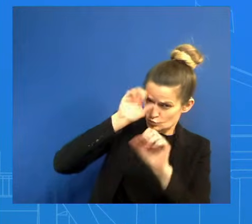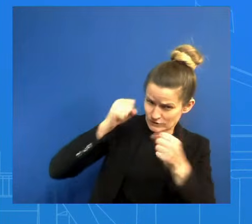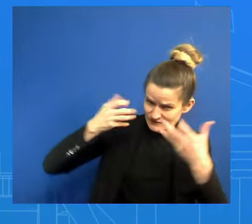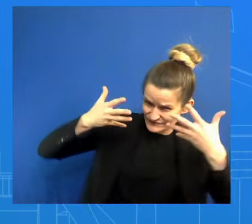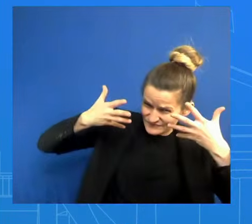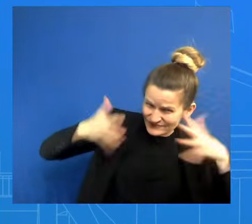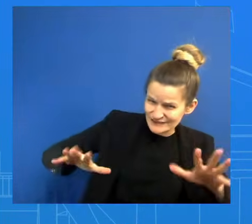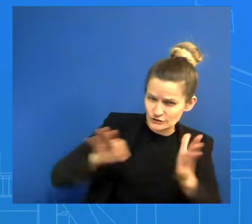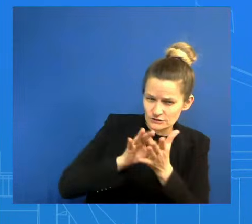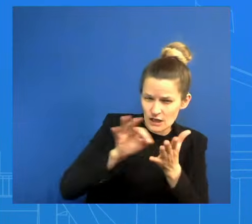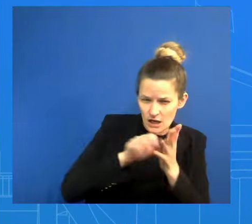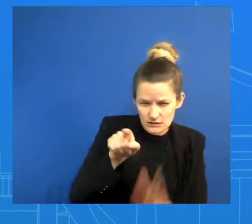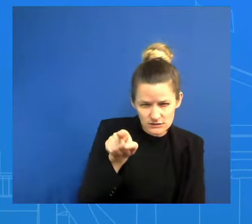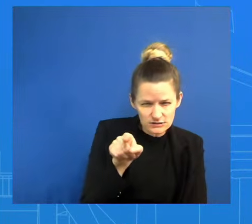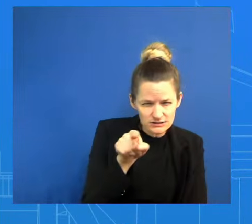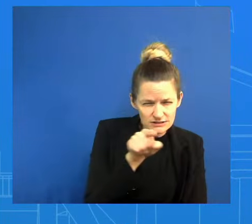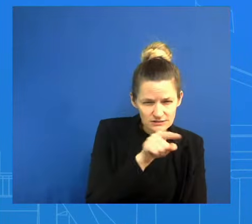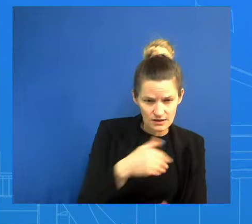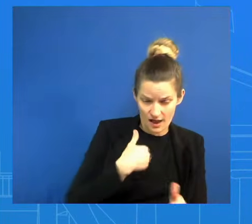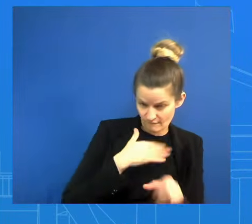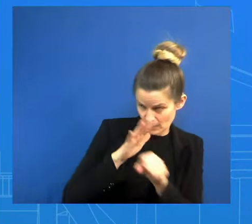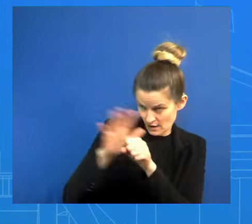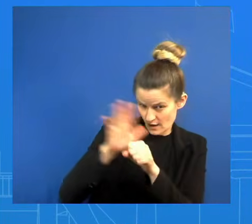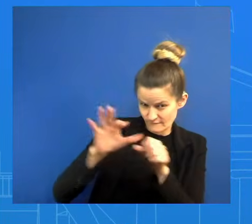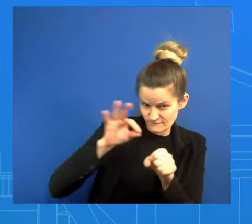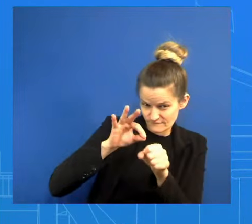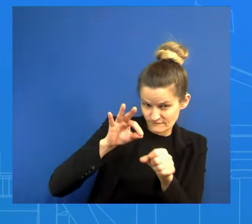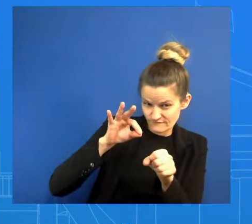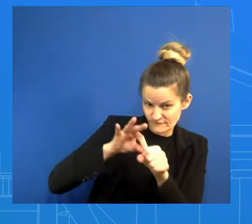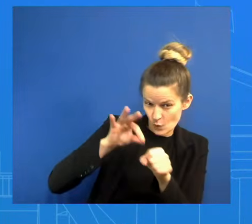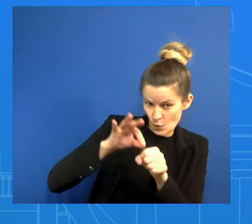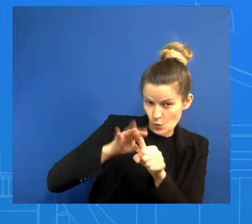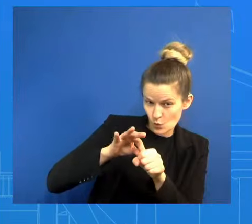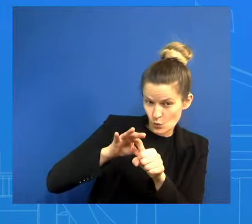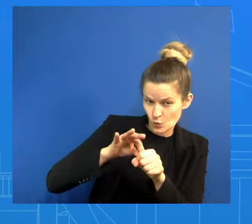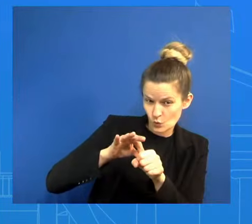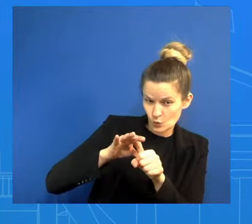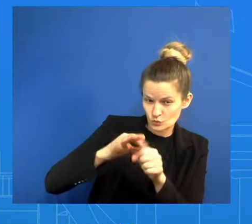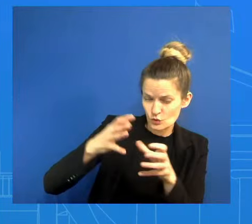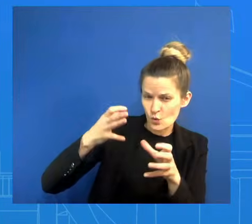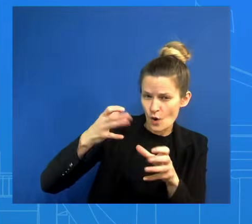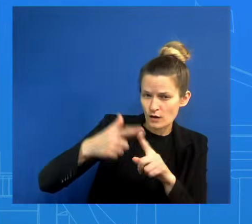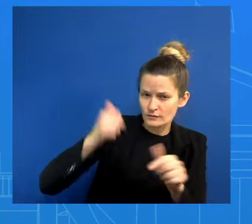The Press: So you don't know if he's counted the votes yet? Ms. Jean-Pierre: I just don't -- I haven't -- I haven't -- I don't have an update for you at this time.